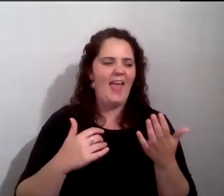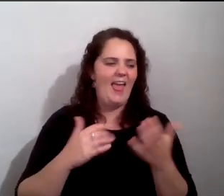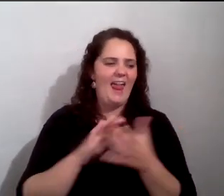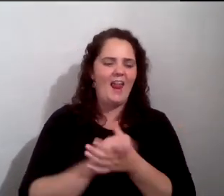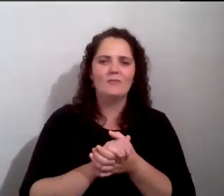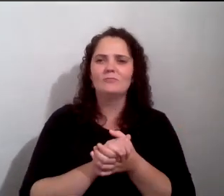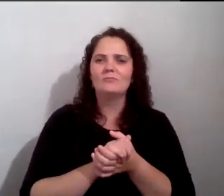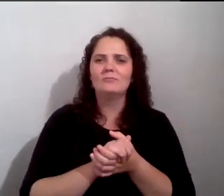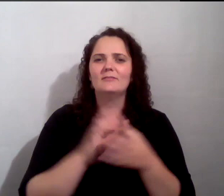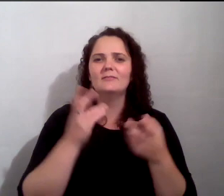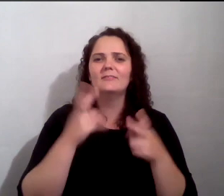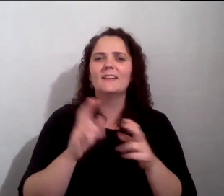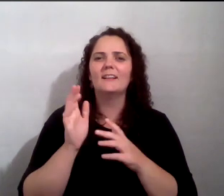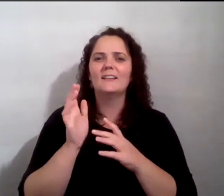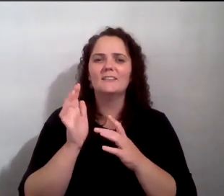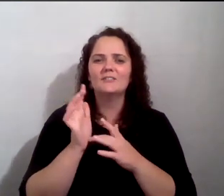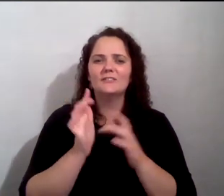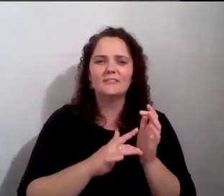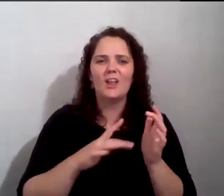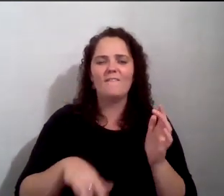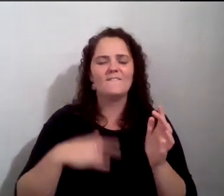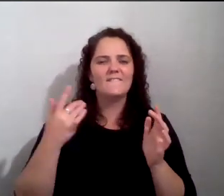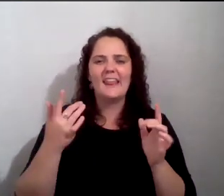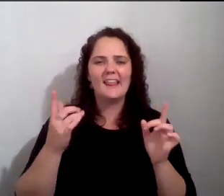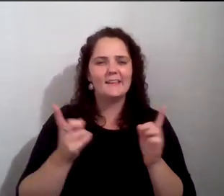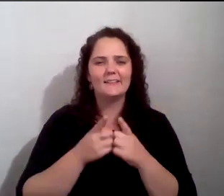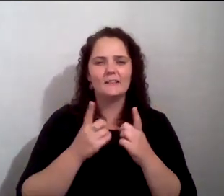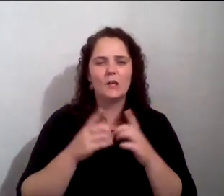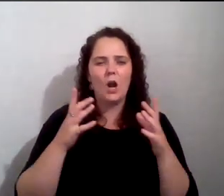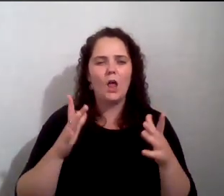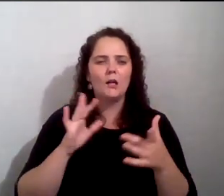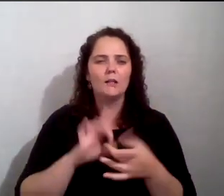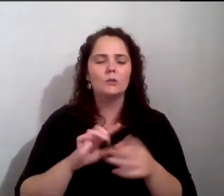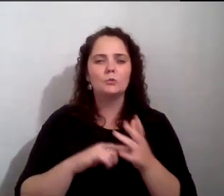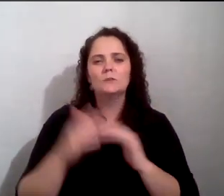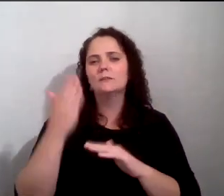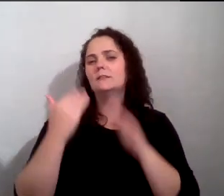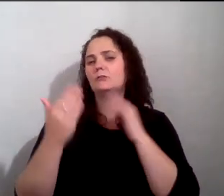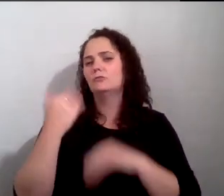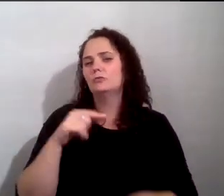Holbein’s Dead Christ painting. There's sort of like it felt like it had a lot of art historical